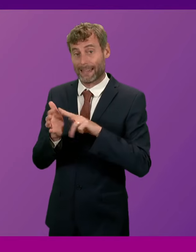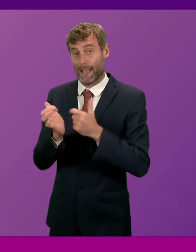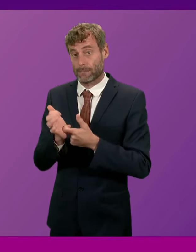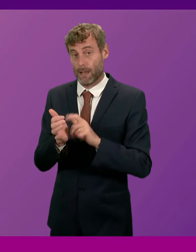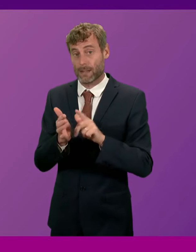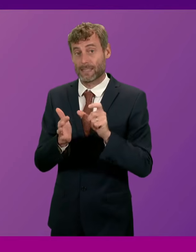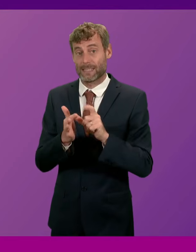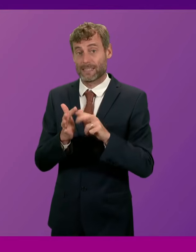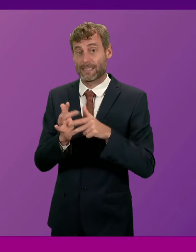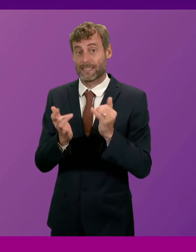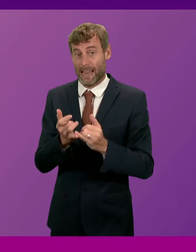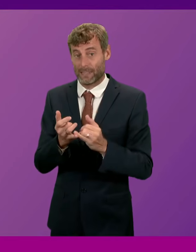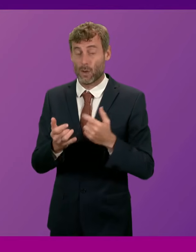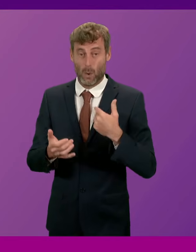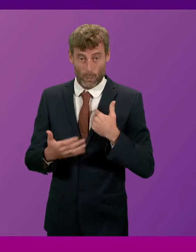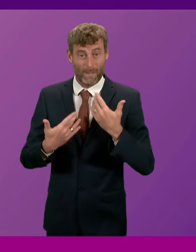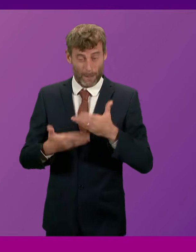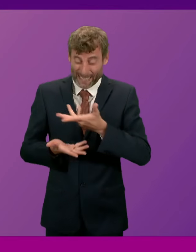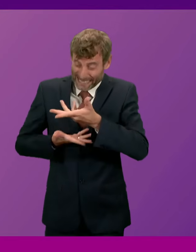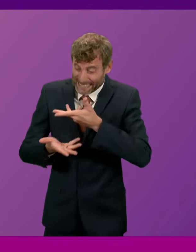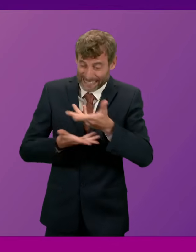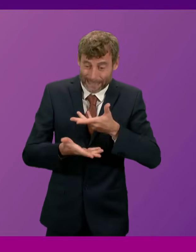and active co-operation, which has involved a number of ministers, has been under way for